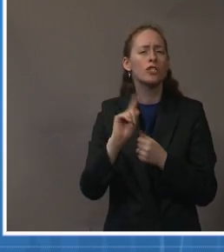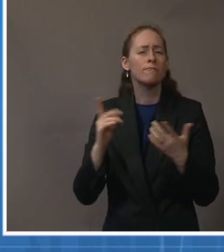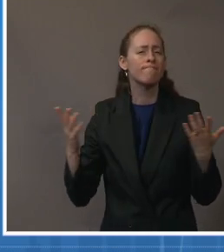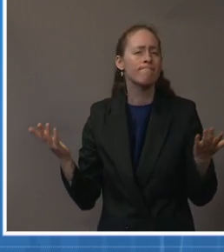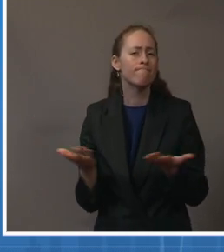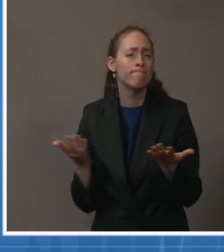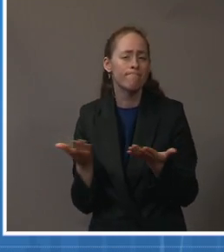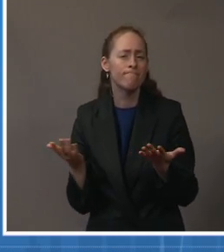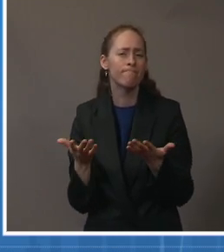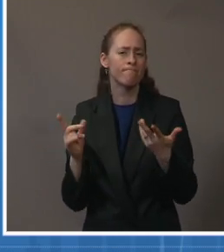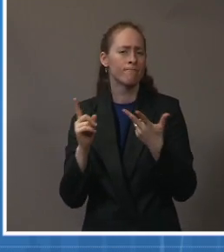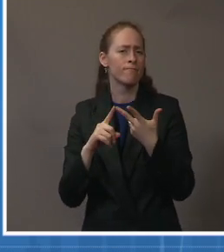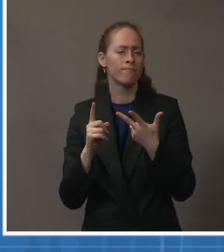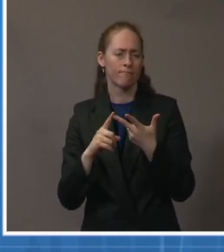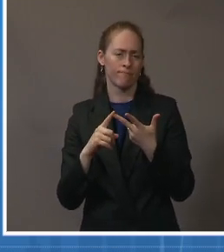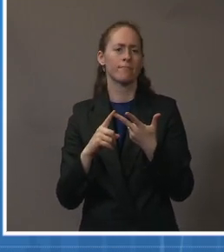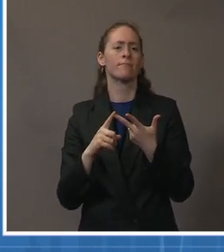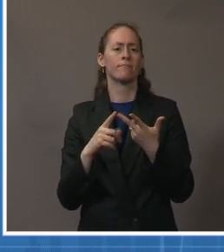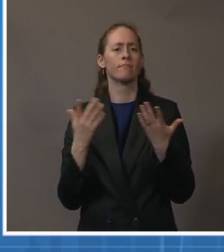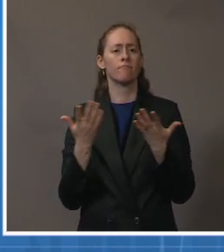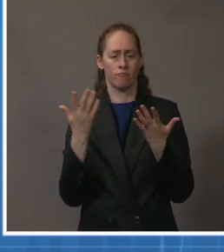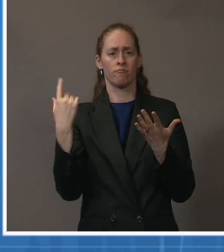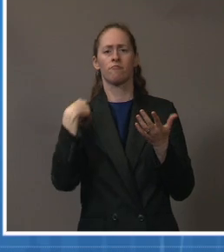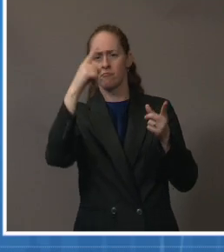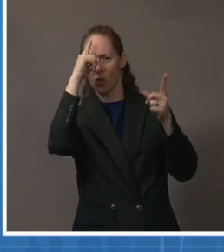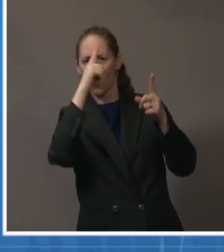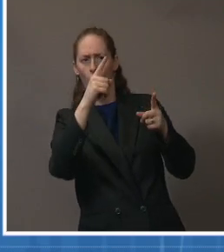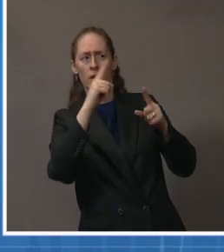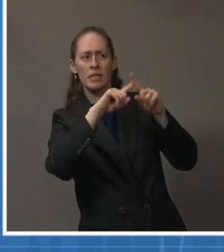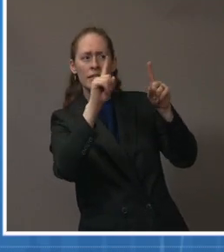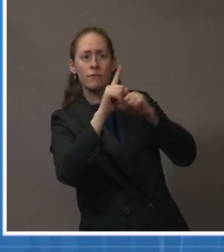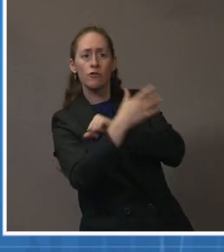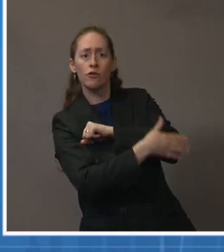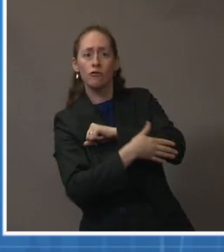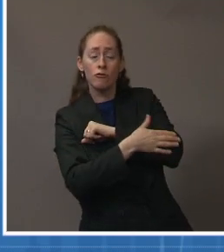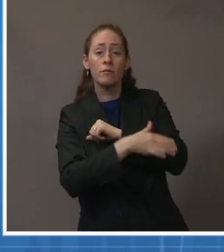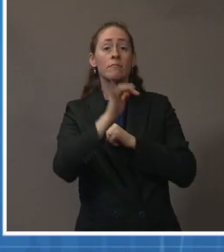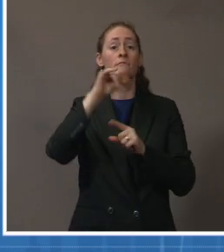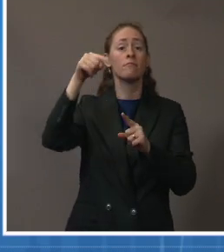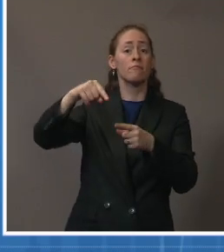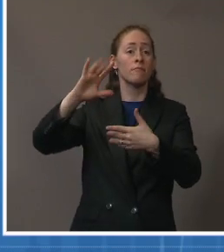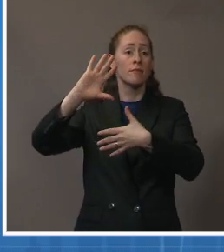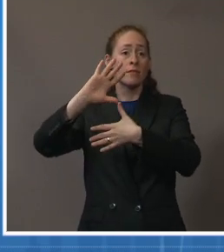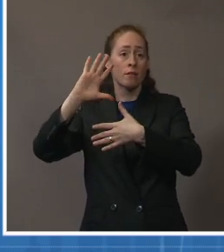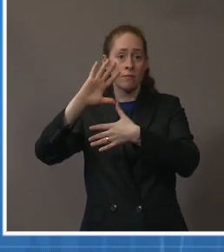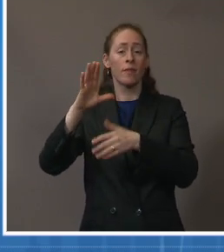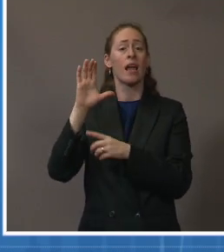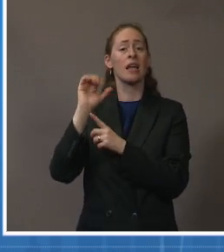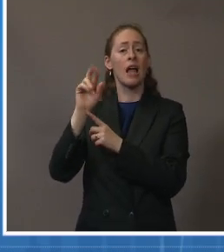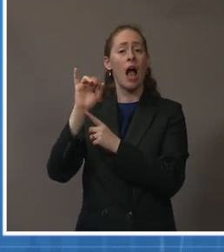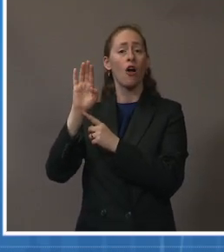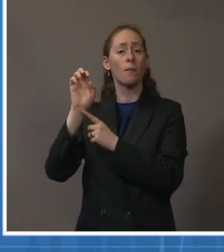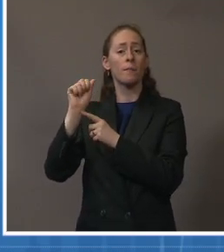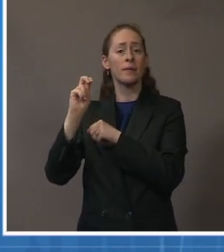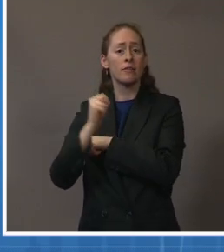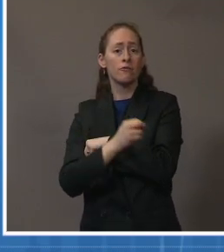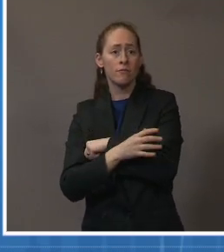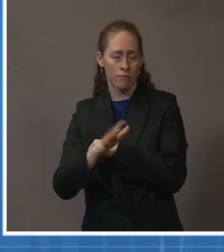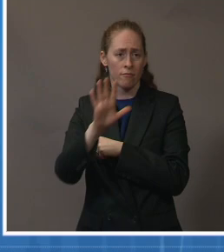We're sharing them in a wide range of countries within Latin America and the Caribbean; South and Southeast Asia; and across Africa,